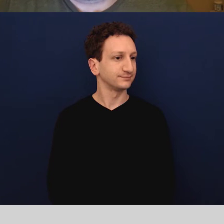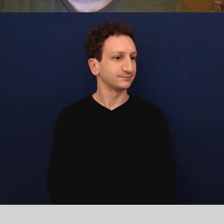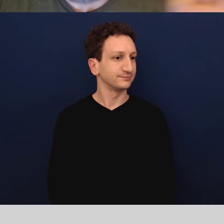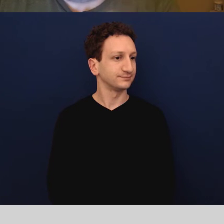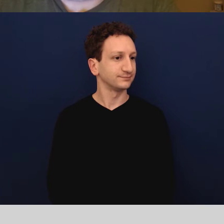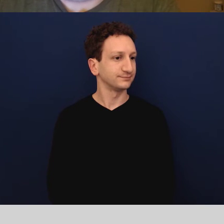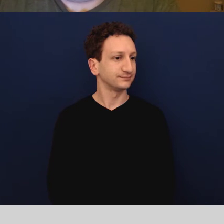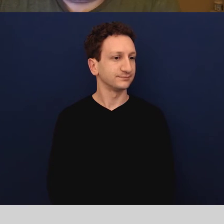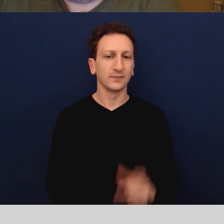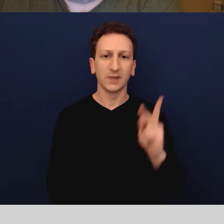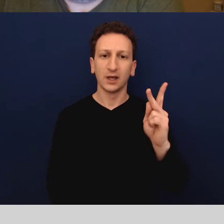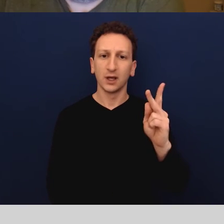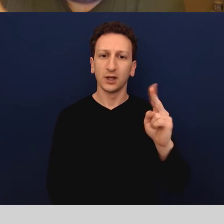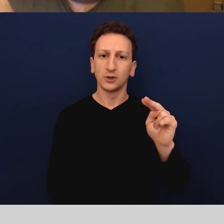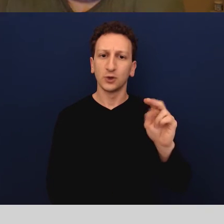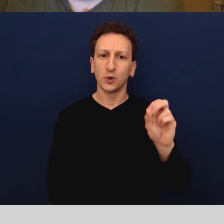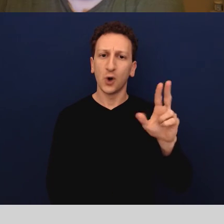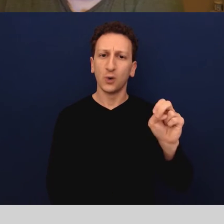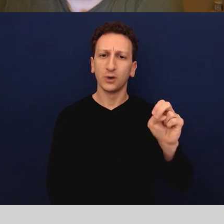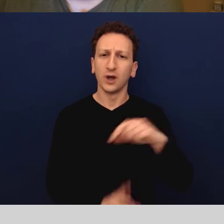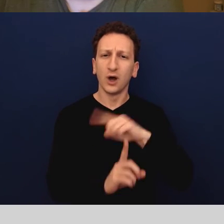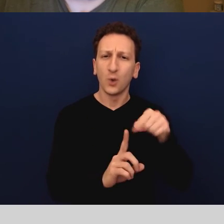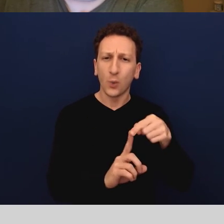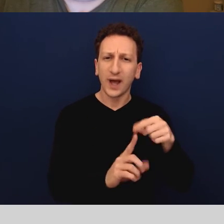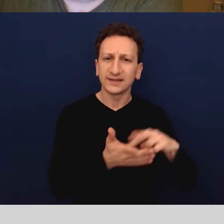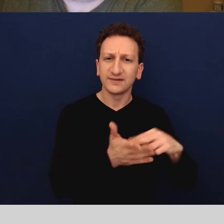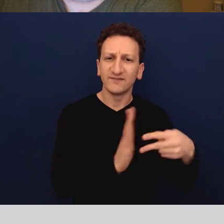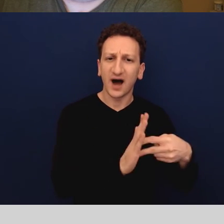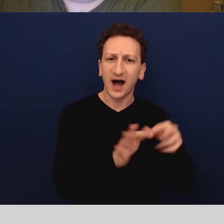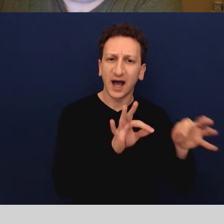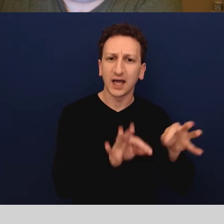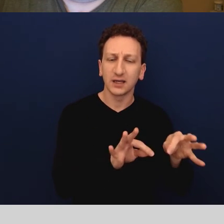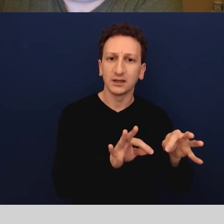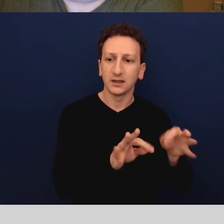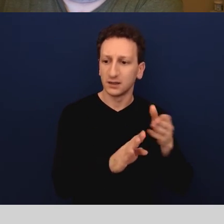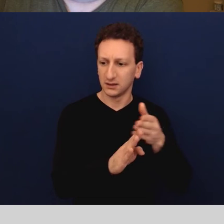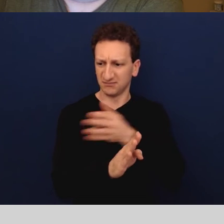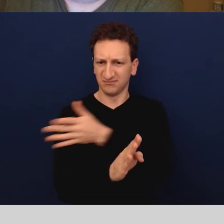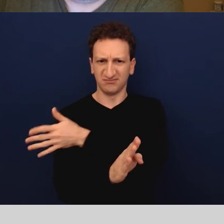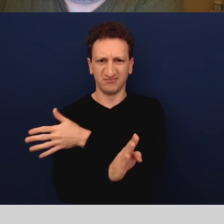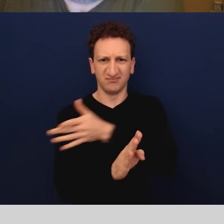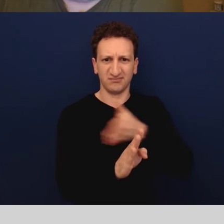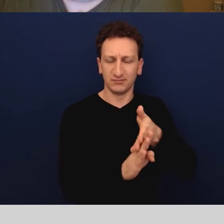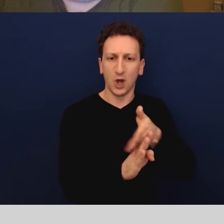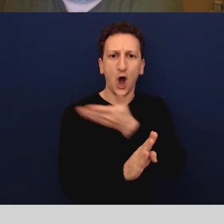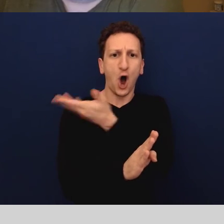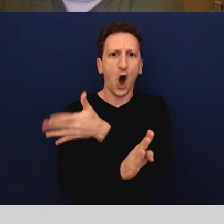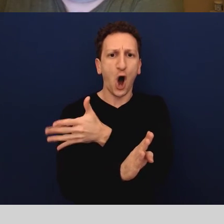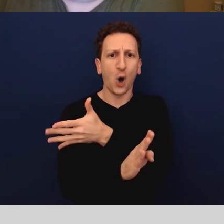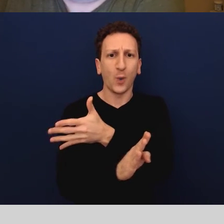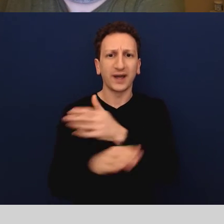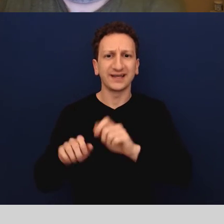after all of the dispatchers to reg was already done. At that point, no one didn't exist,